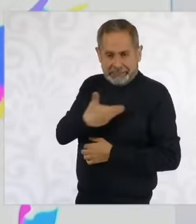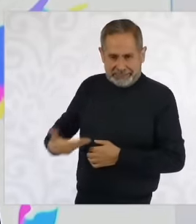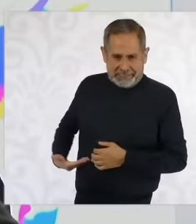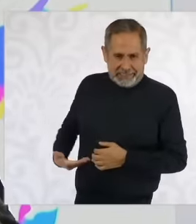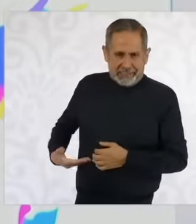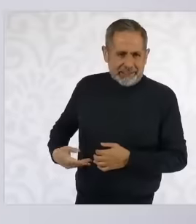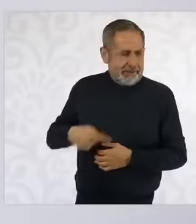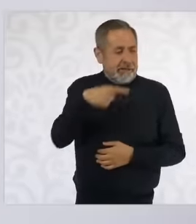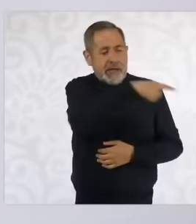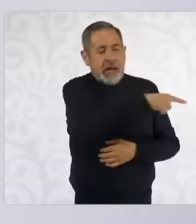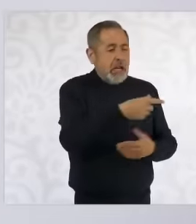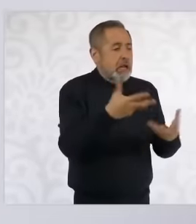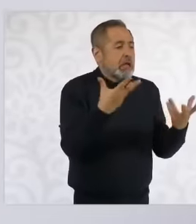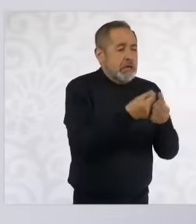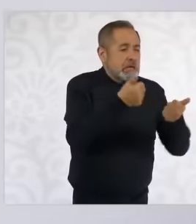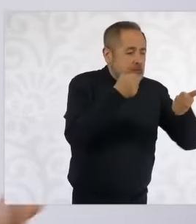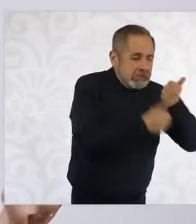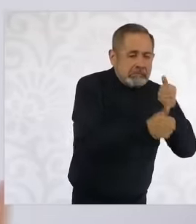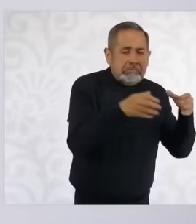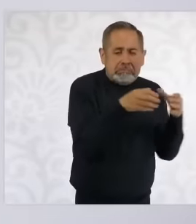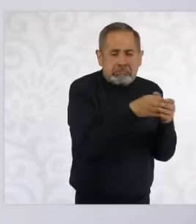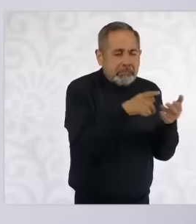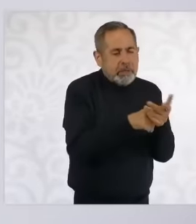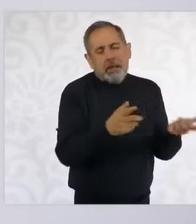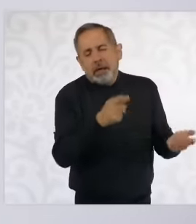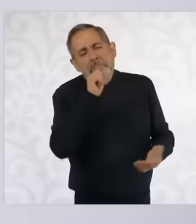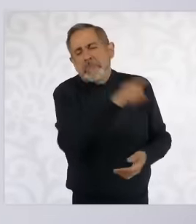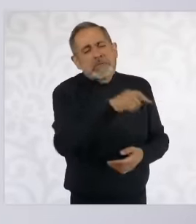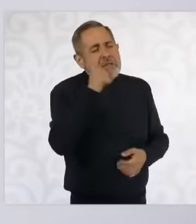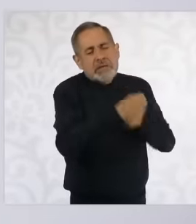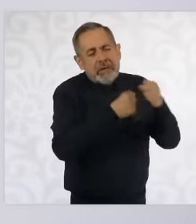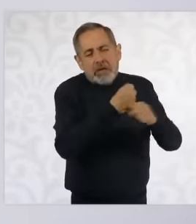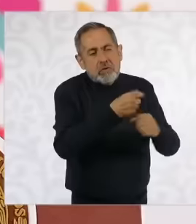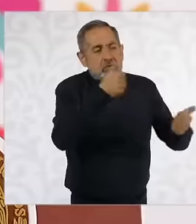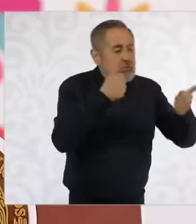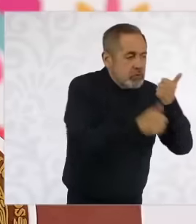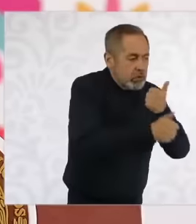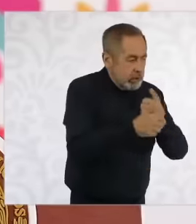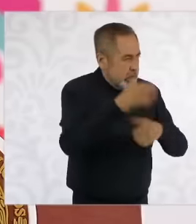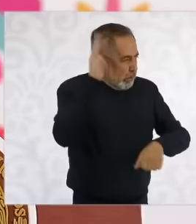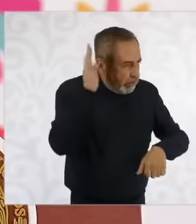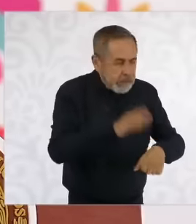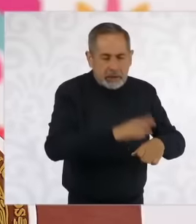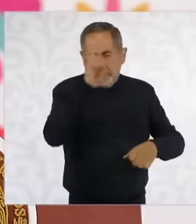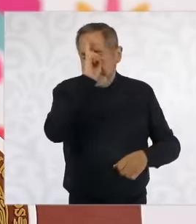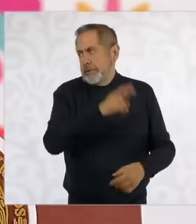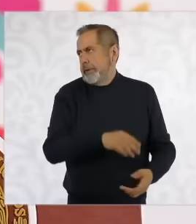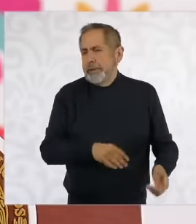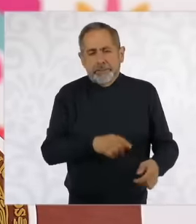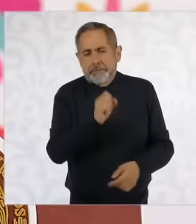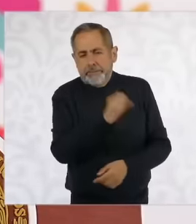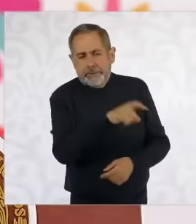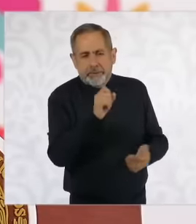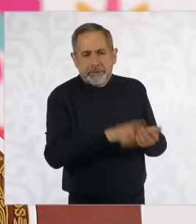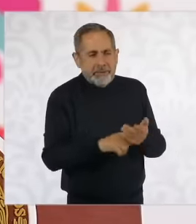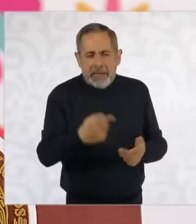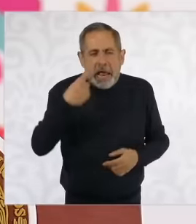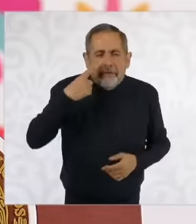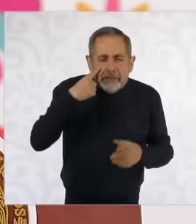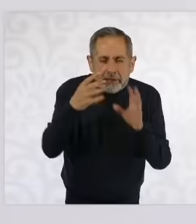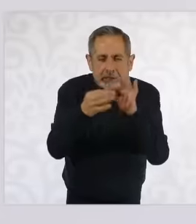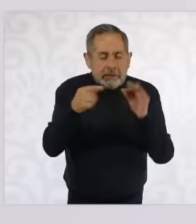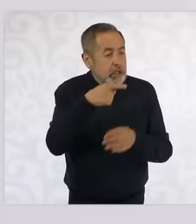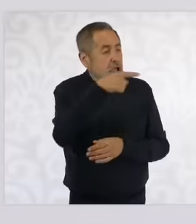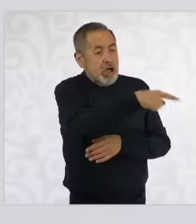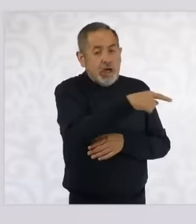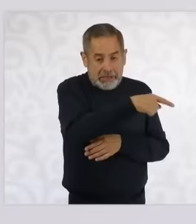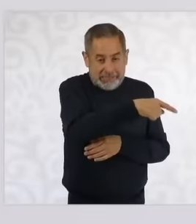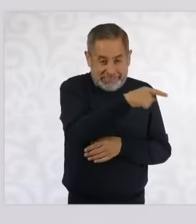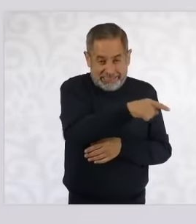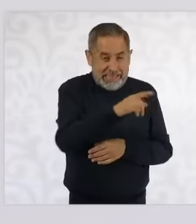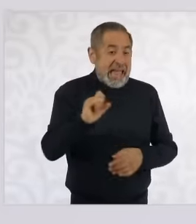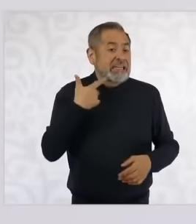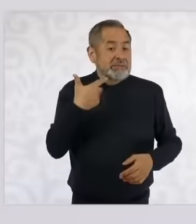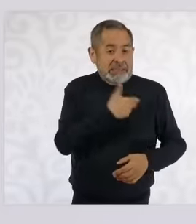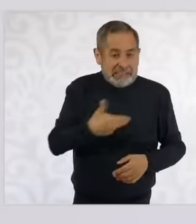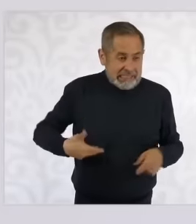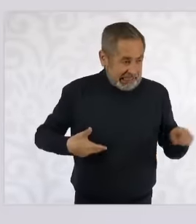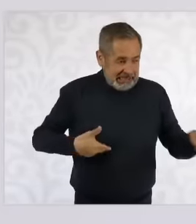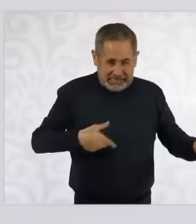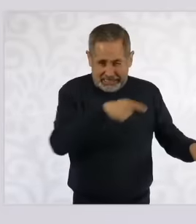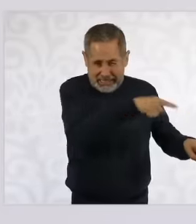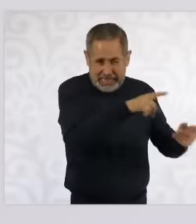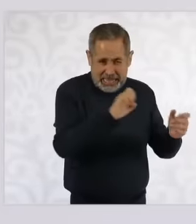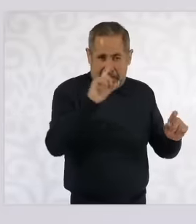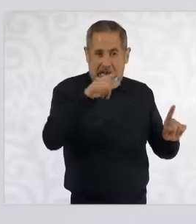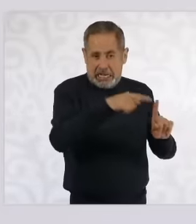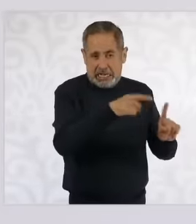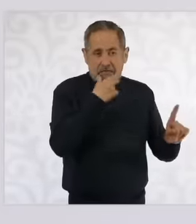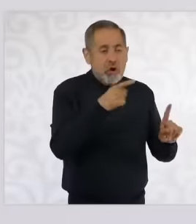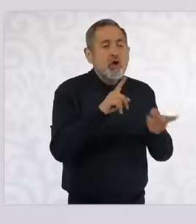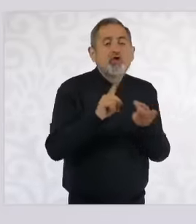he was always a Spokesman for conservatism, but Today, even more so, look at where he publishes his article.